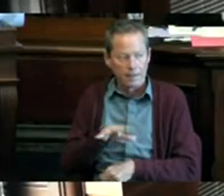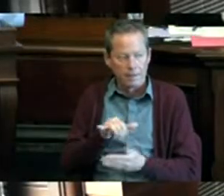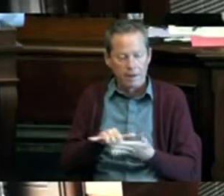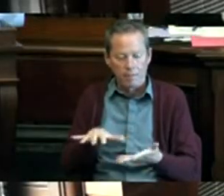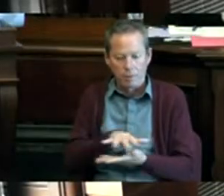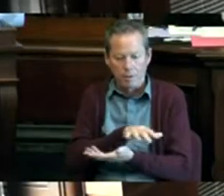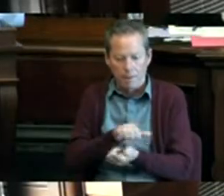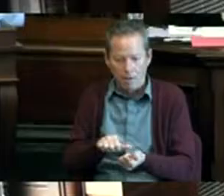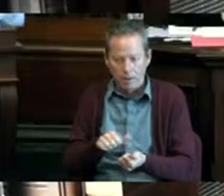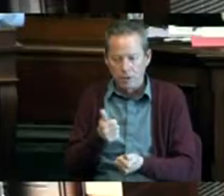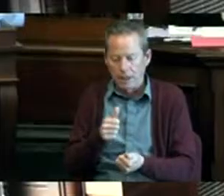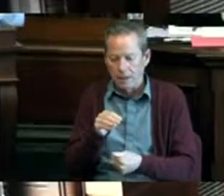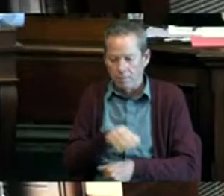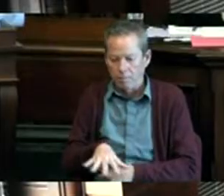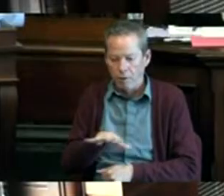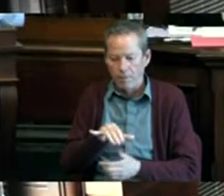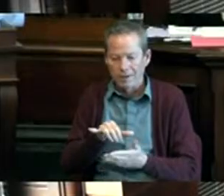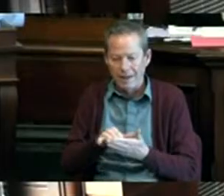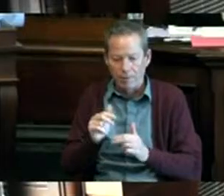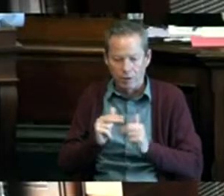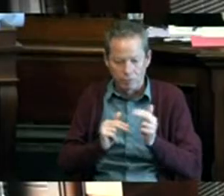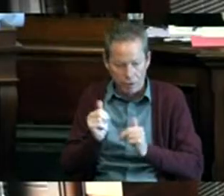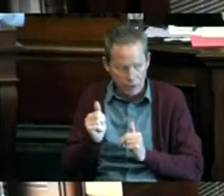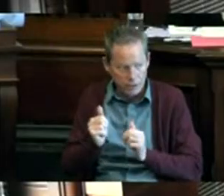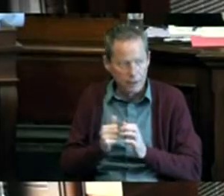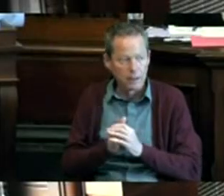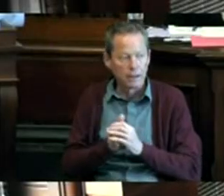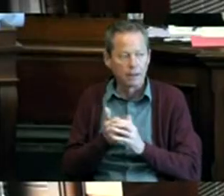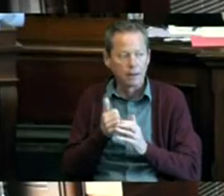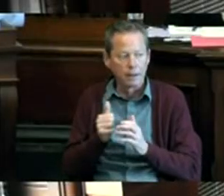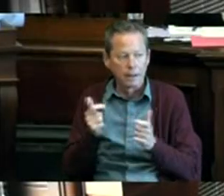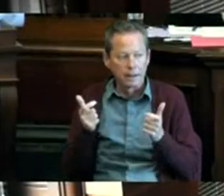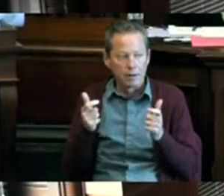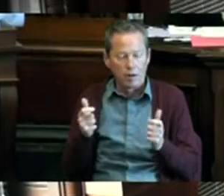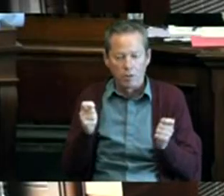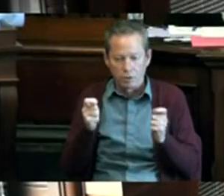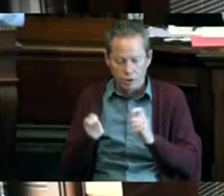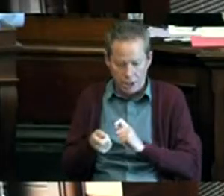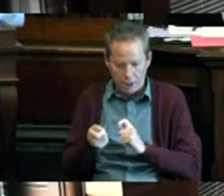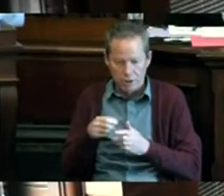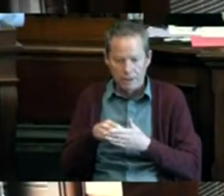the shift every year. It takes into account any properties that